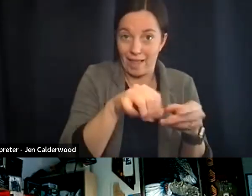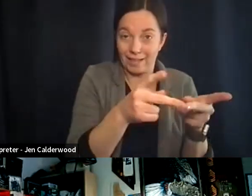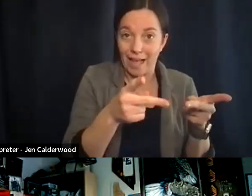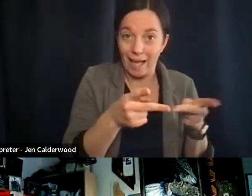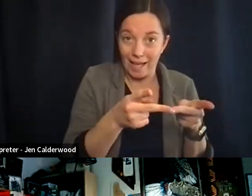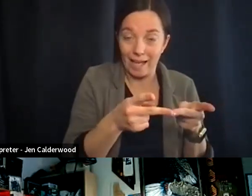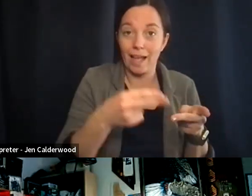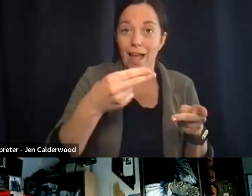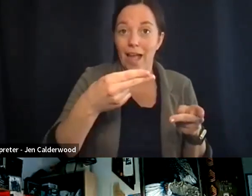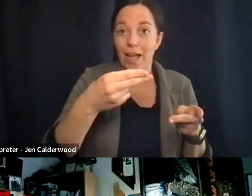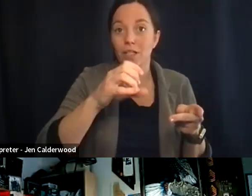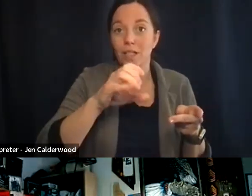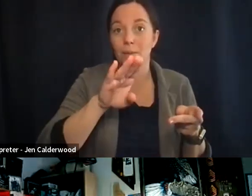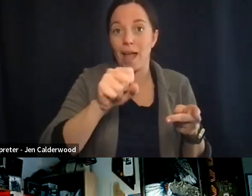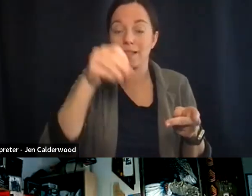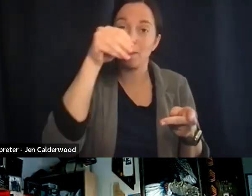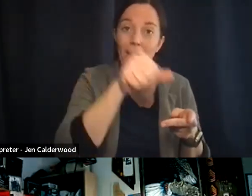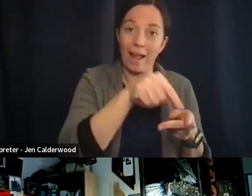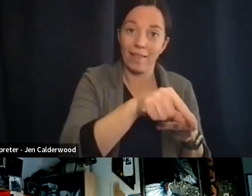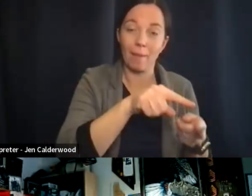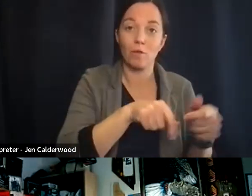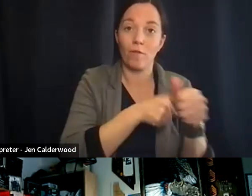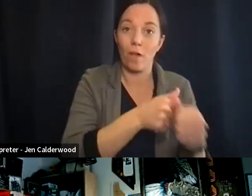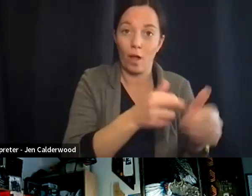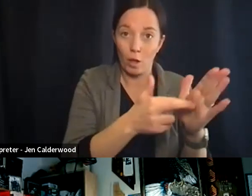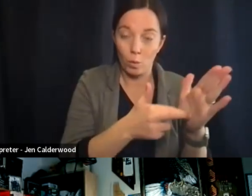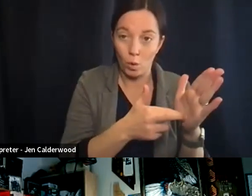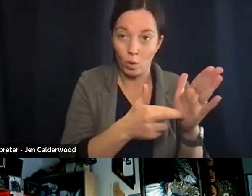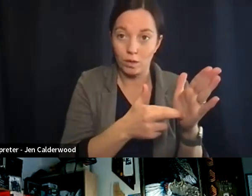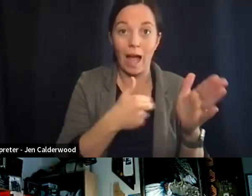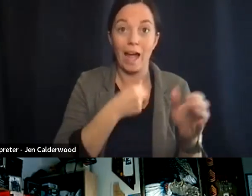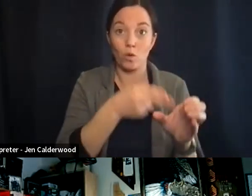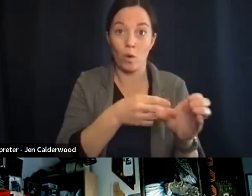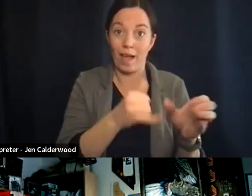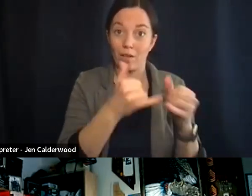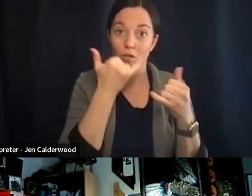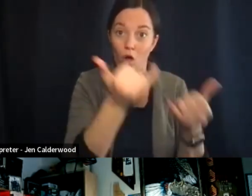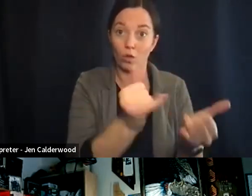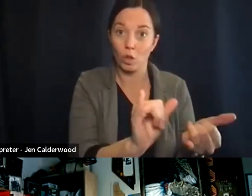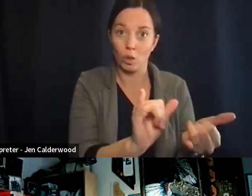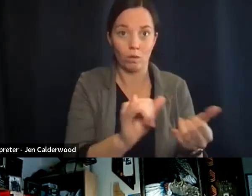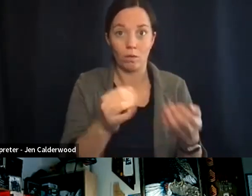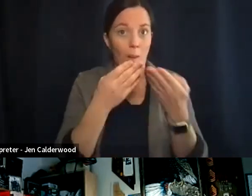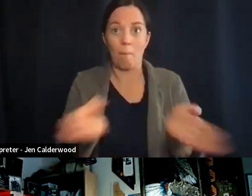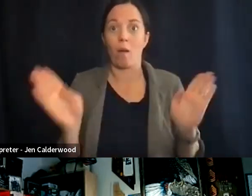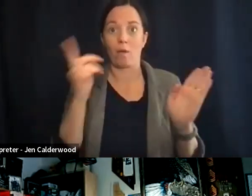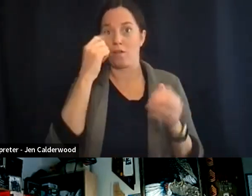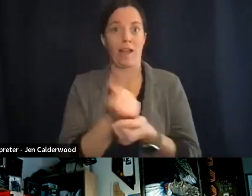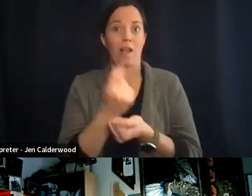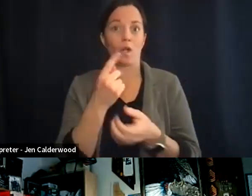It's the very interesting dynamics you have stakeholder groups, disability organizations and they are working on it they are trying to say hey this is what's going wrong, what is happen thing we're hearing this from our corn surms and you have provider group who is providing the study. Who's the providing the settings and getting paid by Hcbs. To have these settings and follow these rules and being compliant, and I joined that call, too, because it's public.